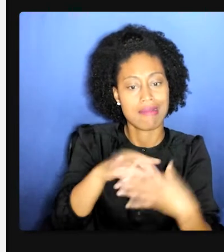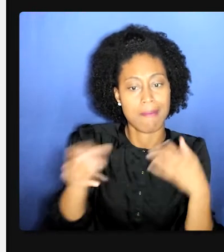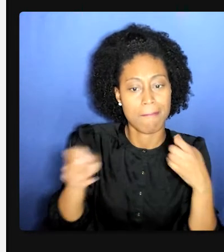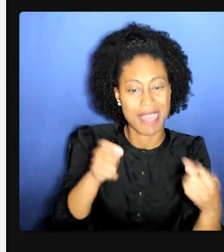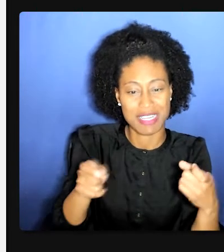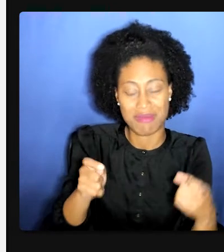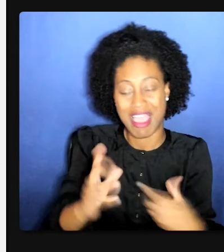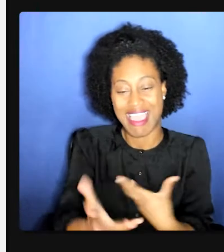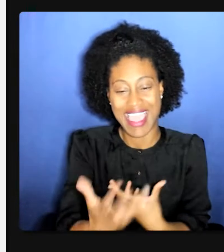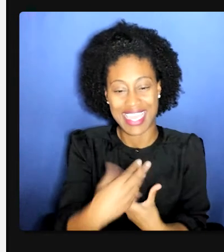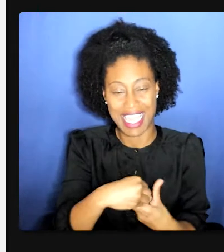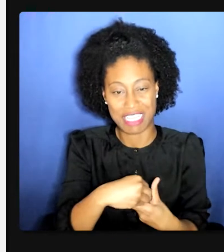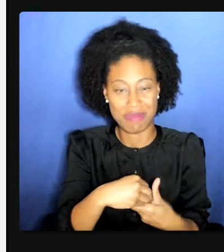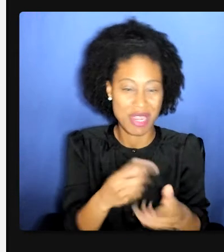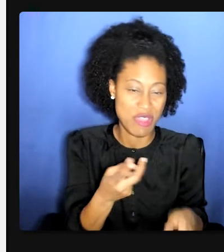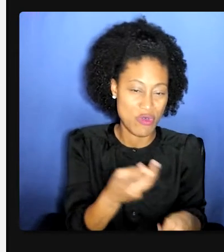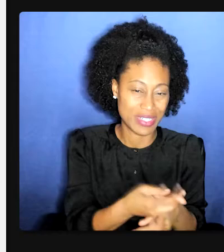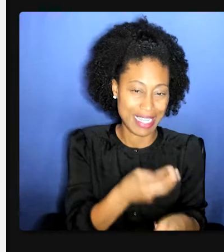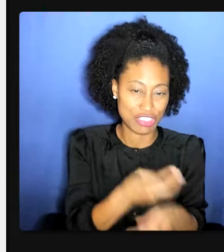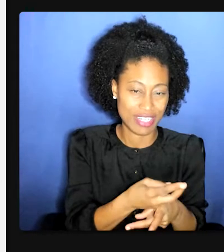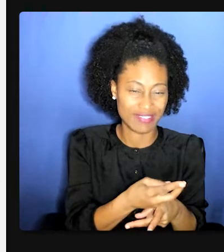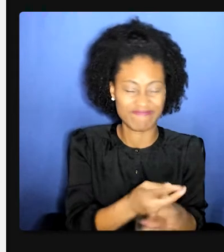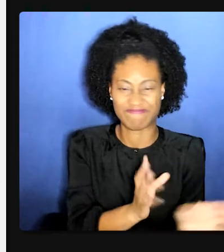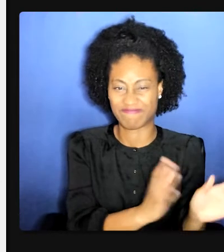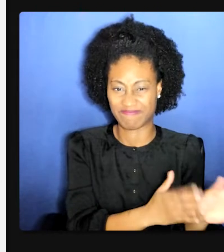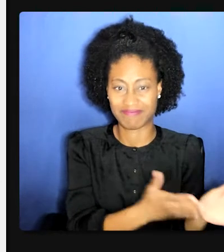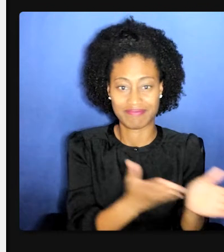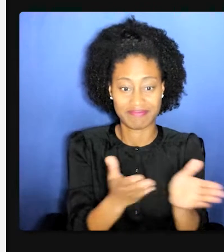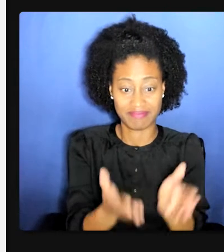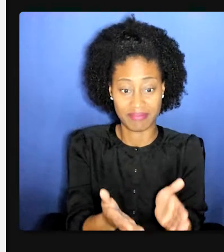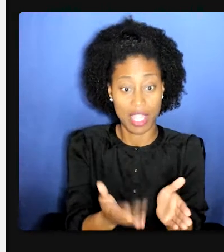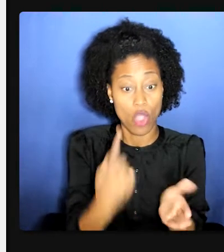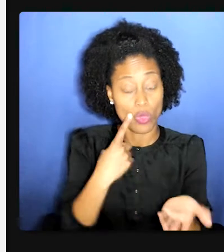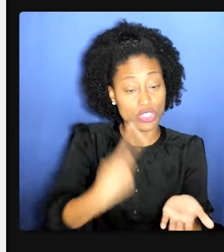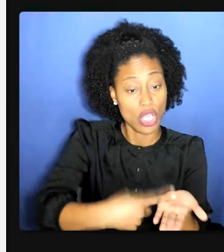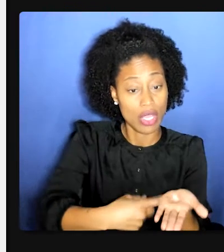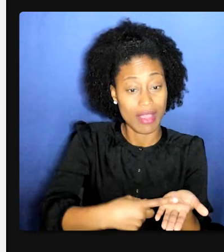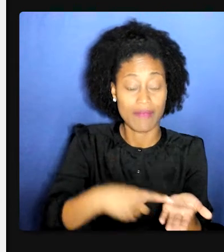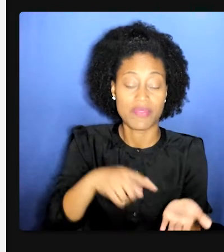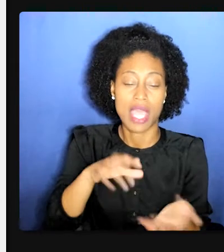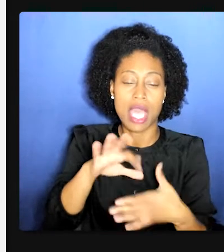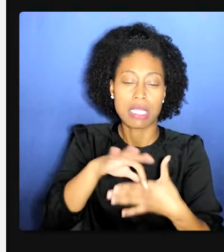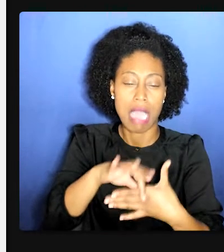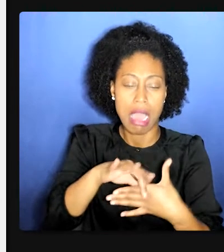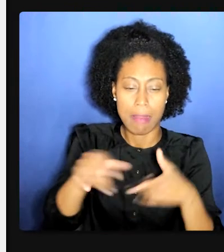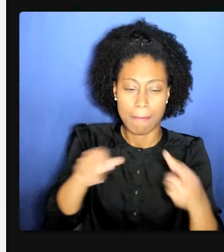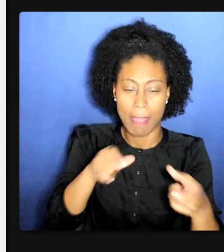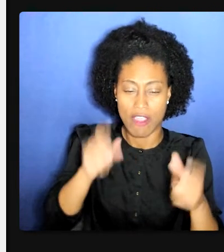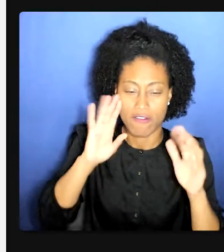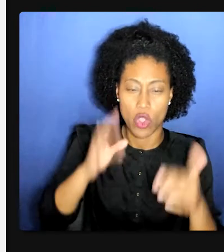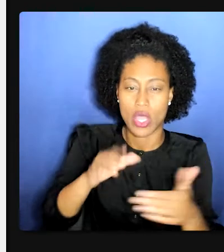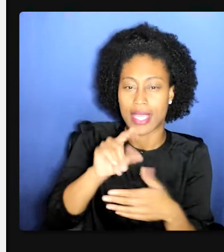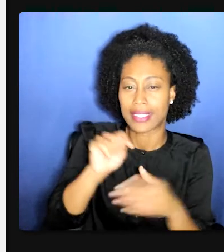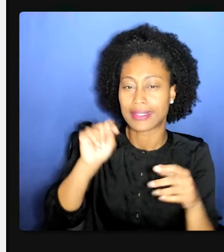Here, we'll talk about title data which is basically a service to manage your game configurations remotely.